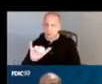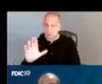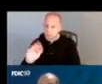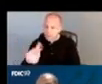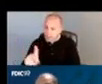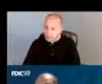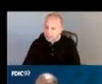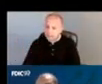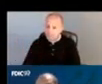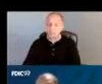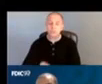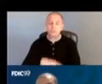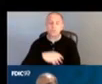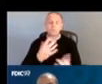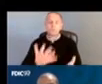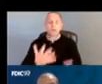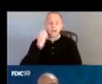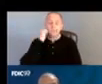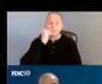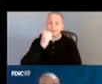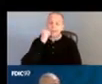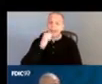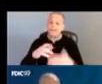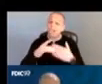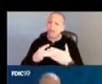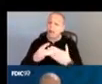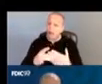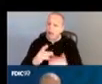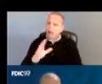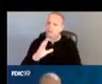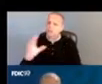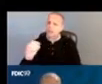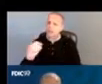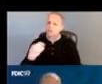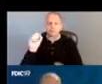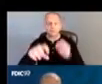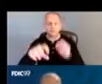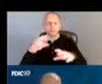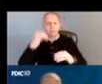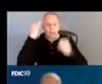We provide practical guidance as well as ideas on how to use Money Smart.